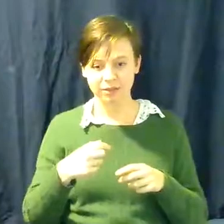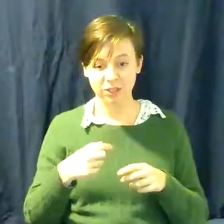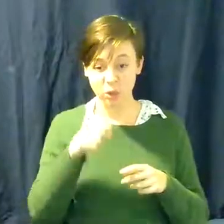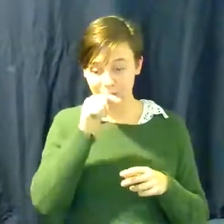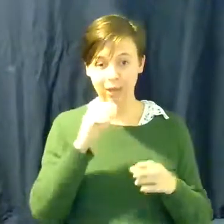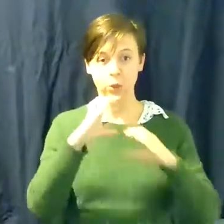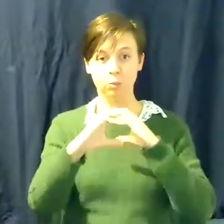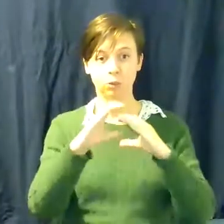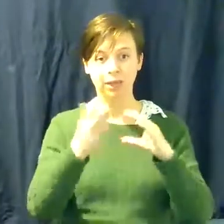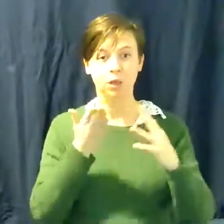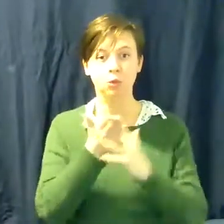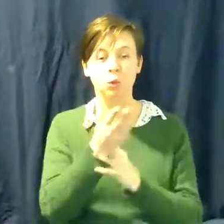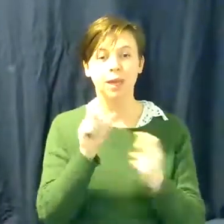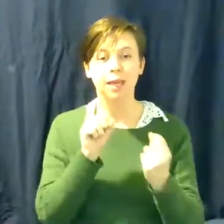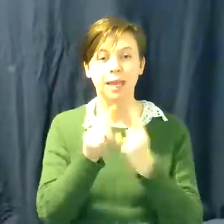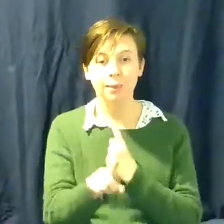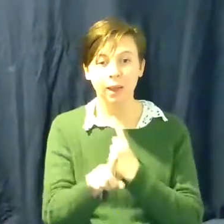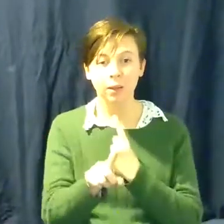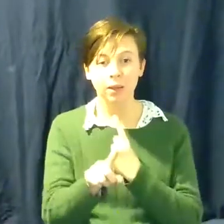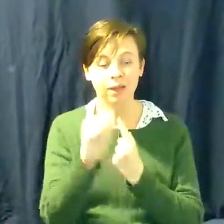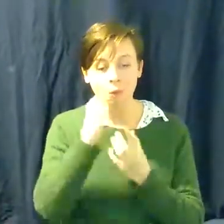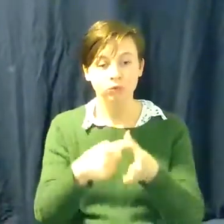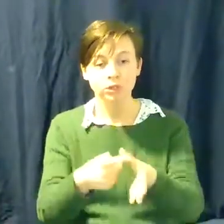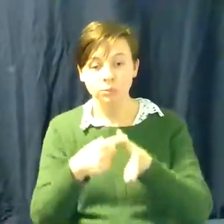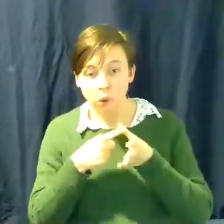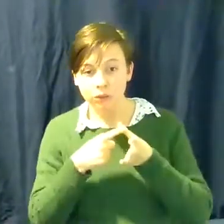. You might email your mentor in between saying "I've tried